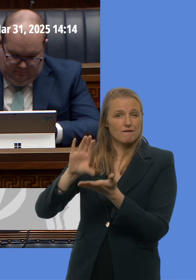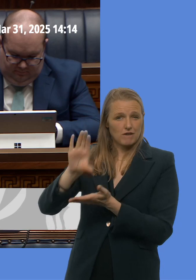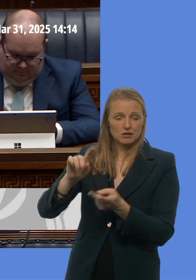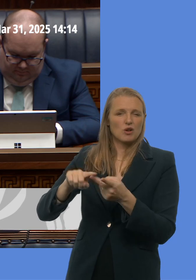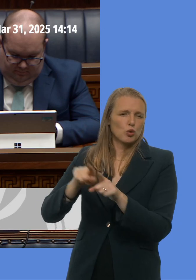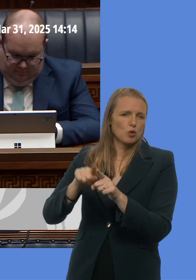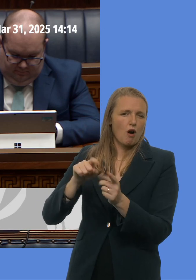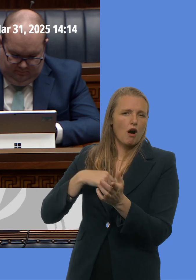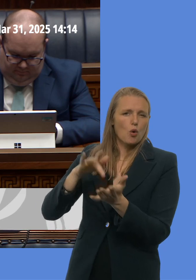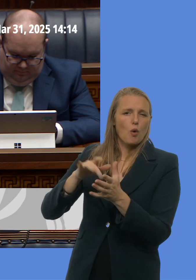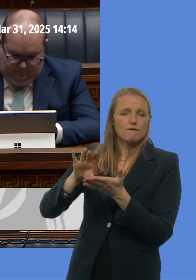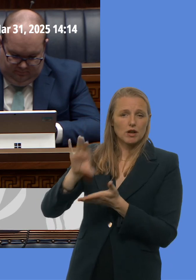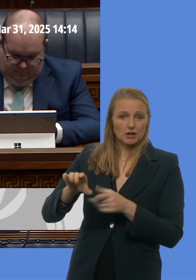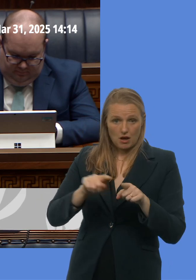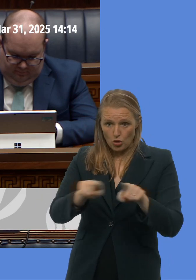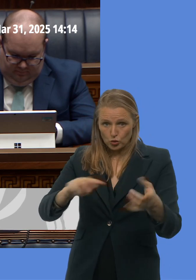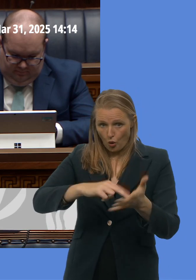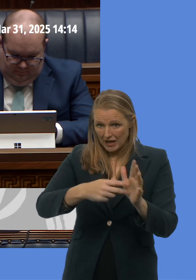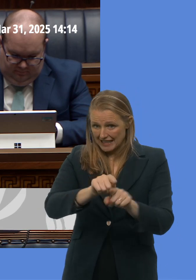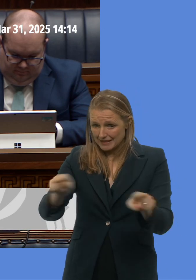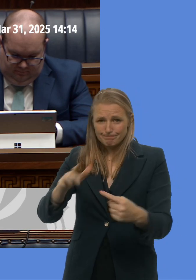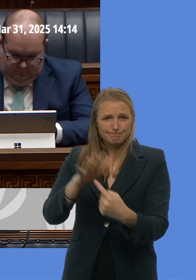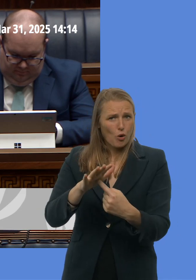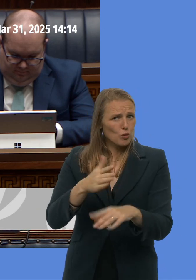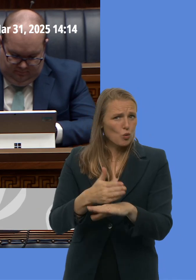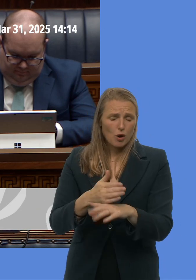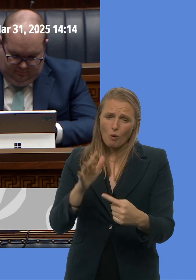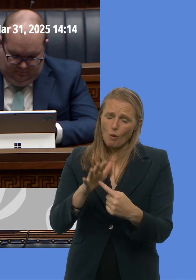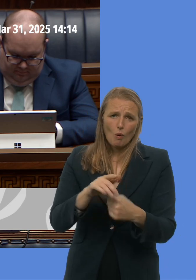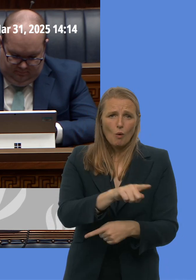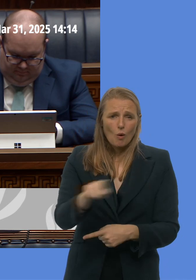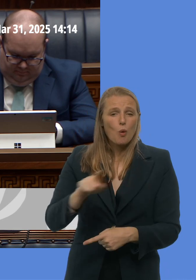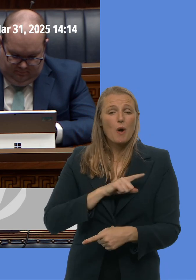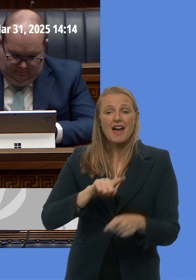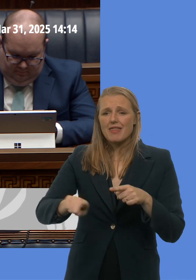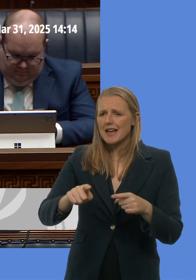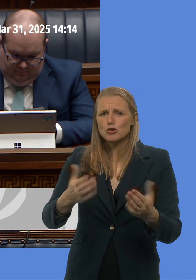undertake vital work in our communities, bringing people together, promoting good relations and contributing to the